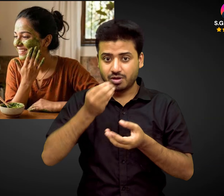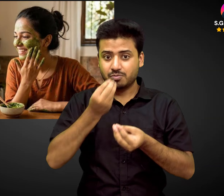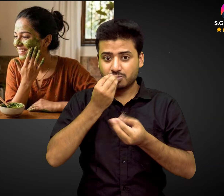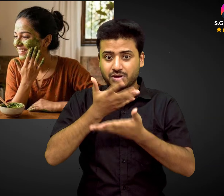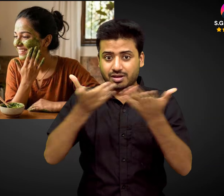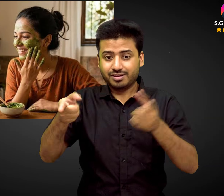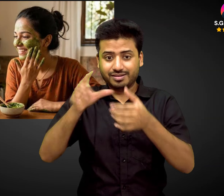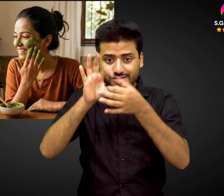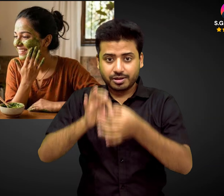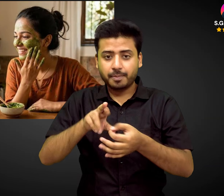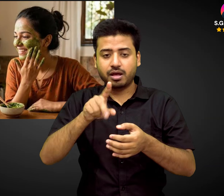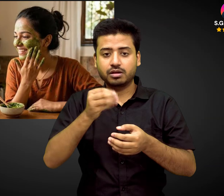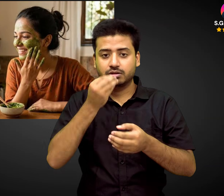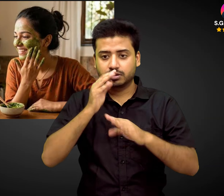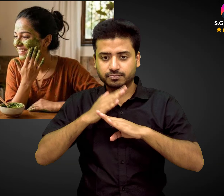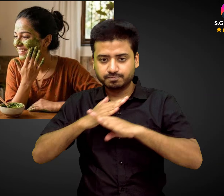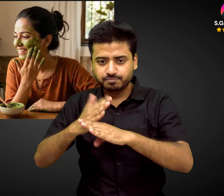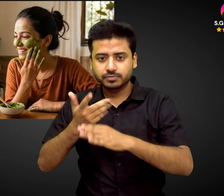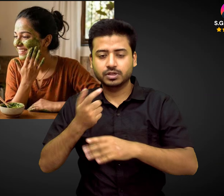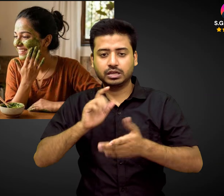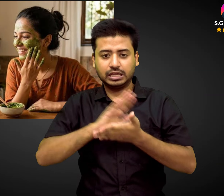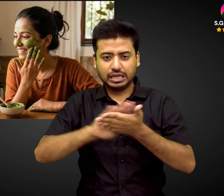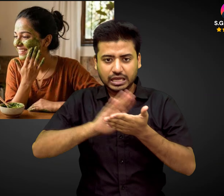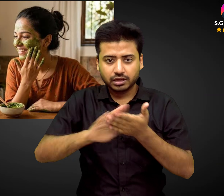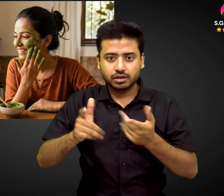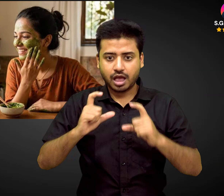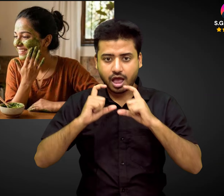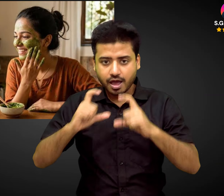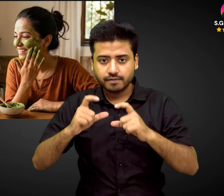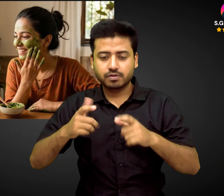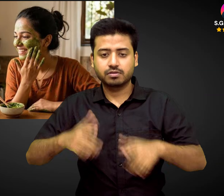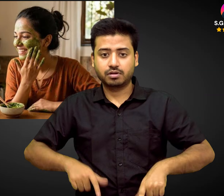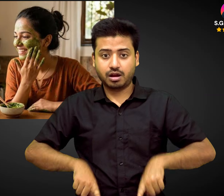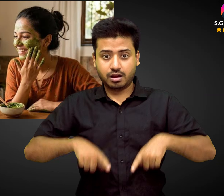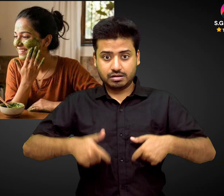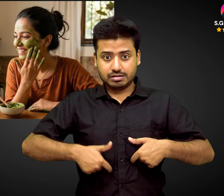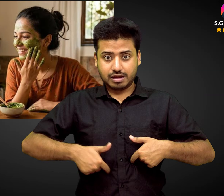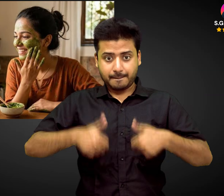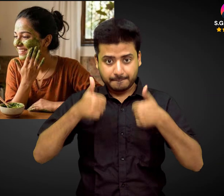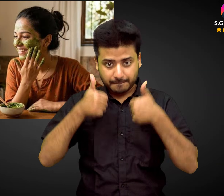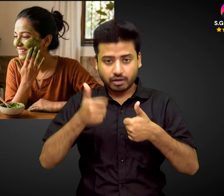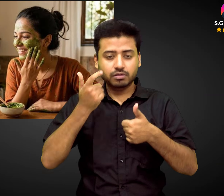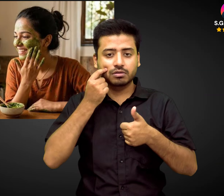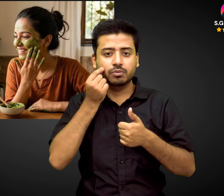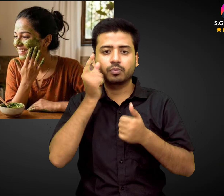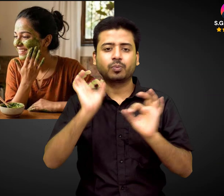minutes to soften the sebum in your pores using clean fingers or a soft masking brush. Apply